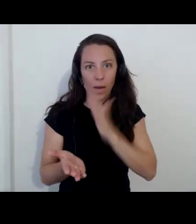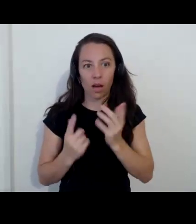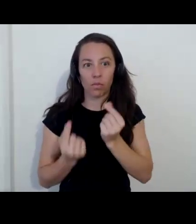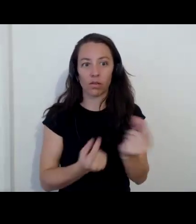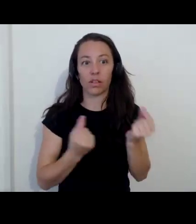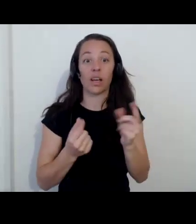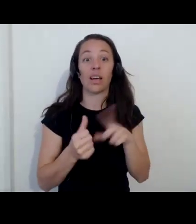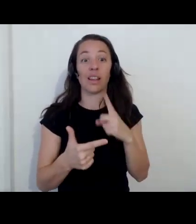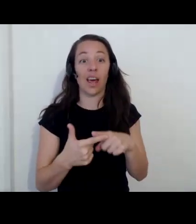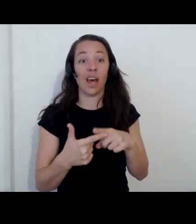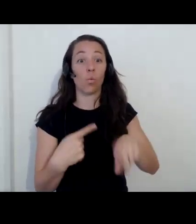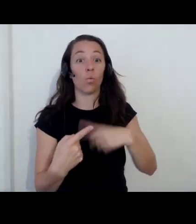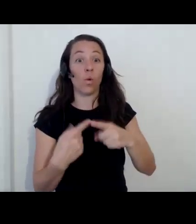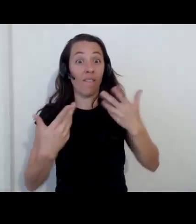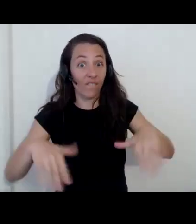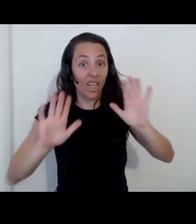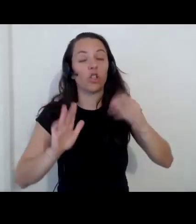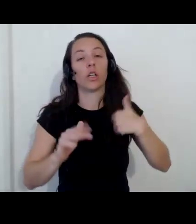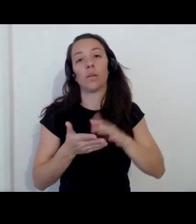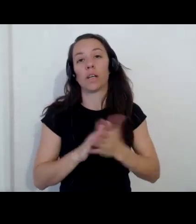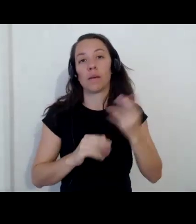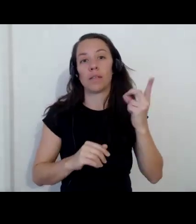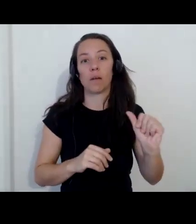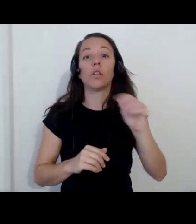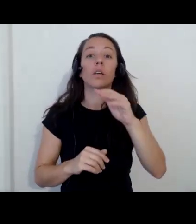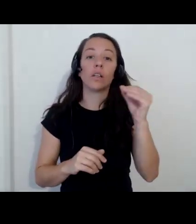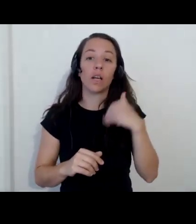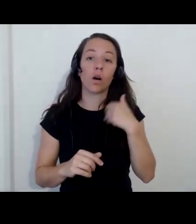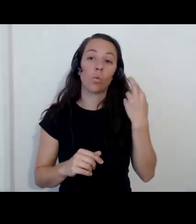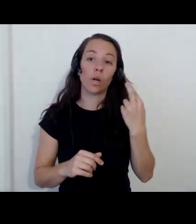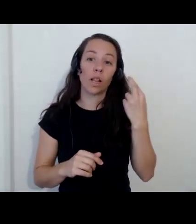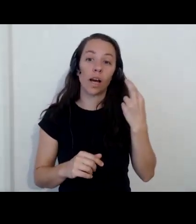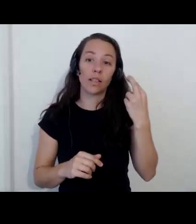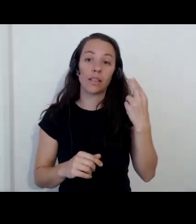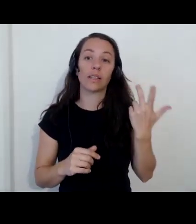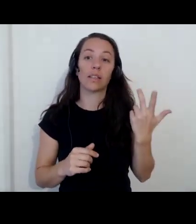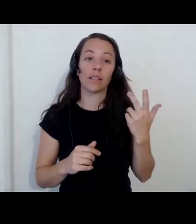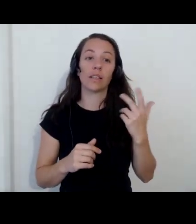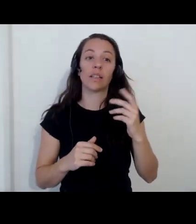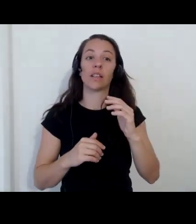And I realized very quickly that the world was no longer built with me in mind.